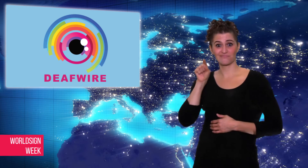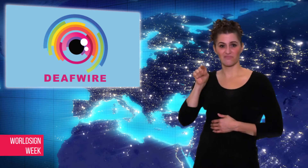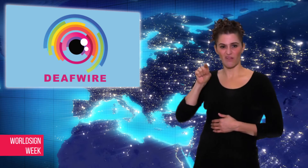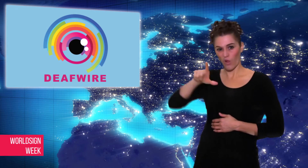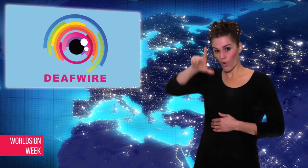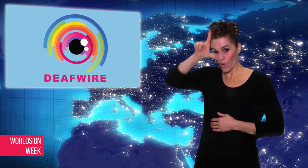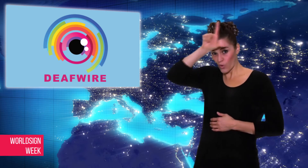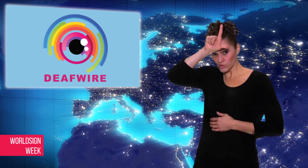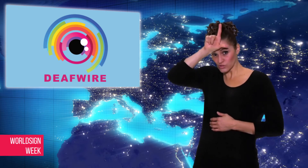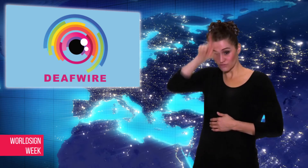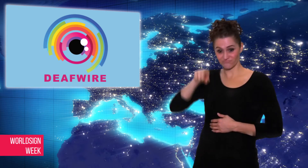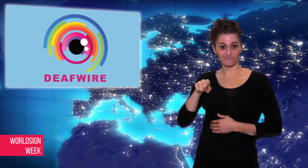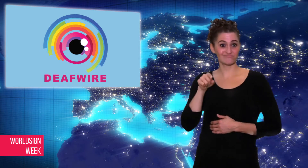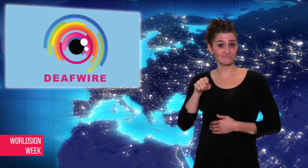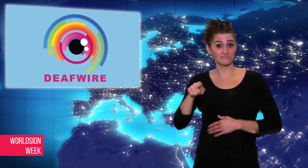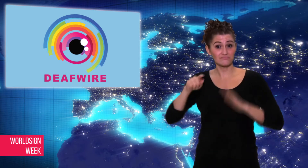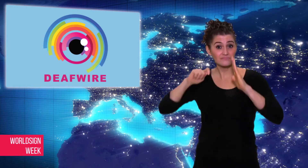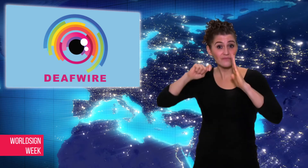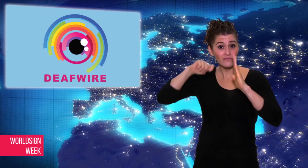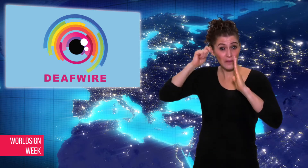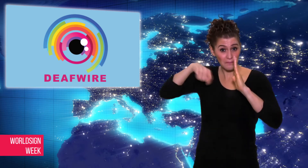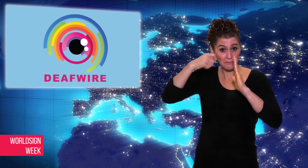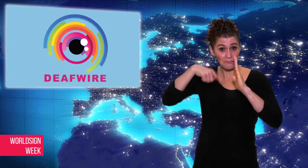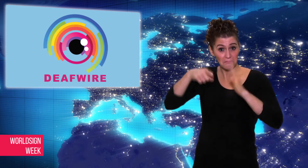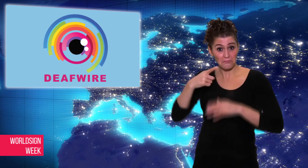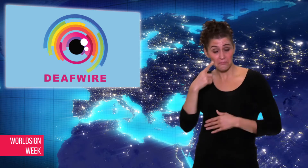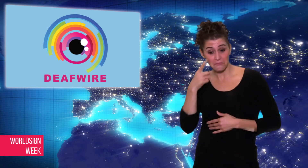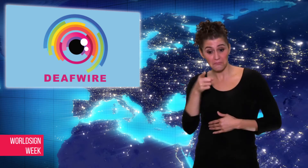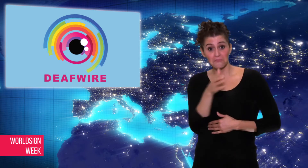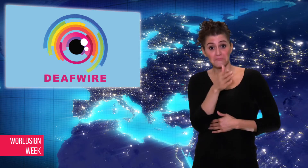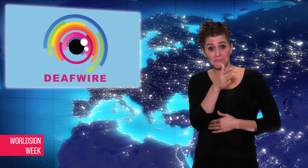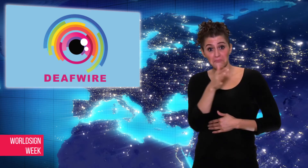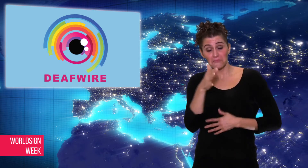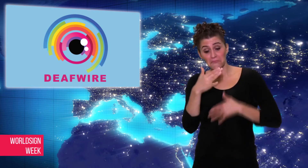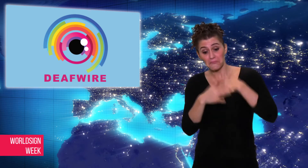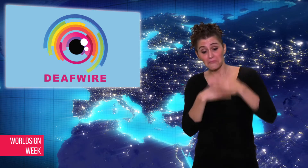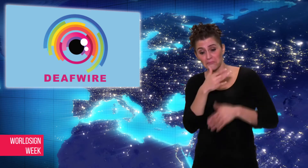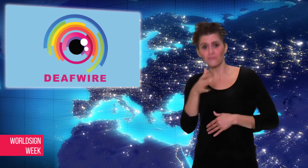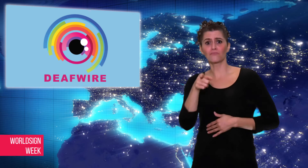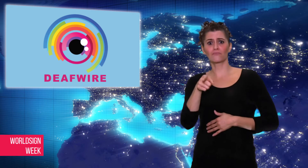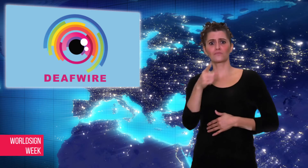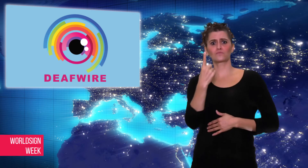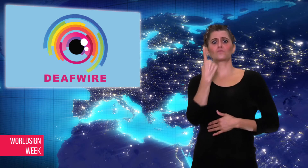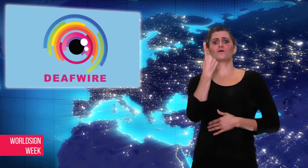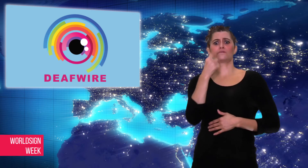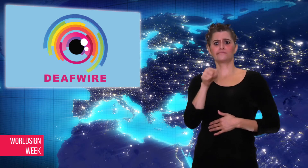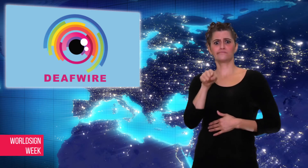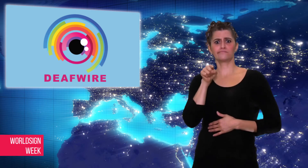criticized for its controversial scene